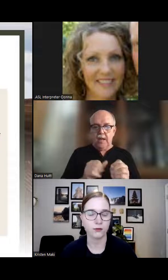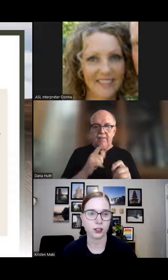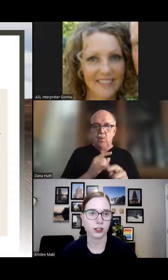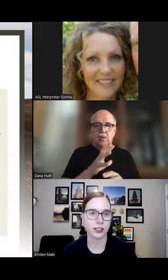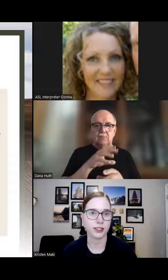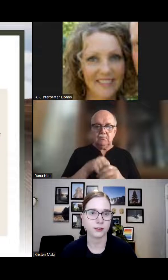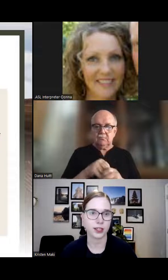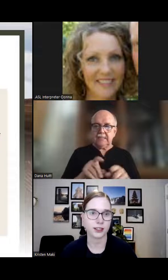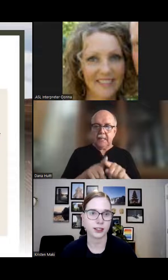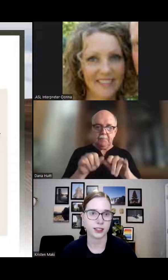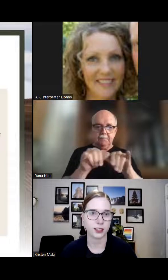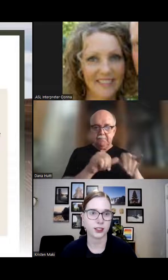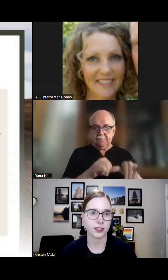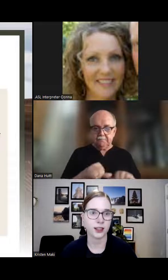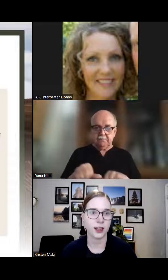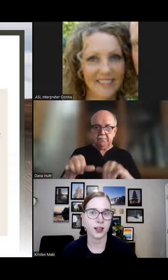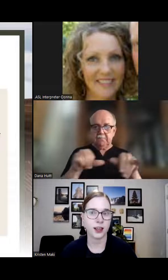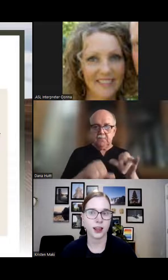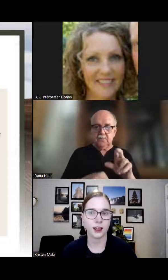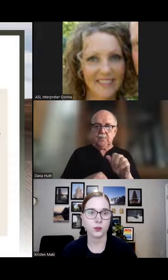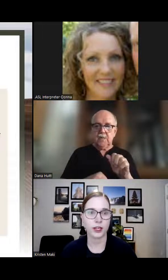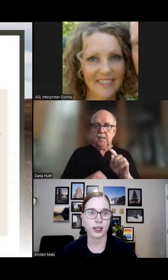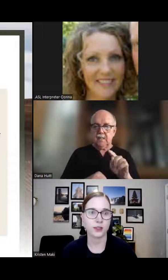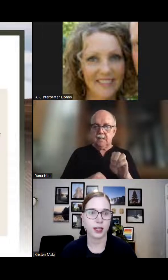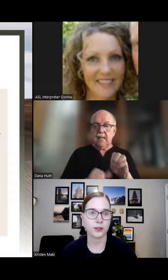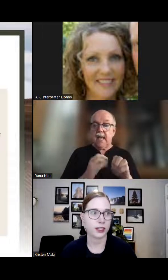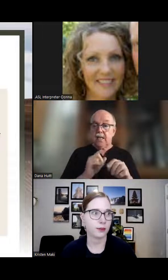hopefully stay in our homes longer, the way that we all want to.